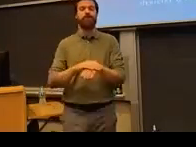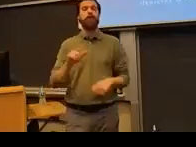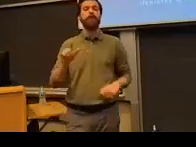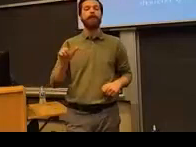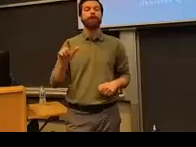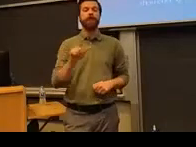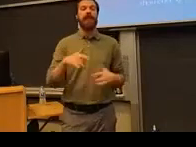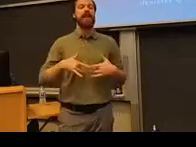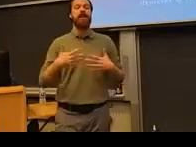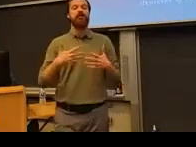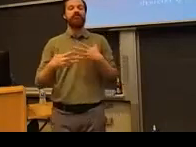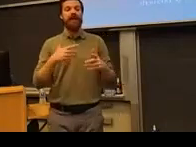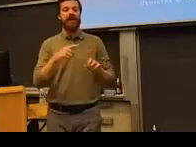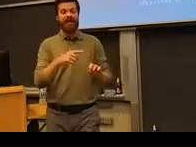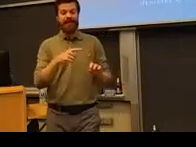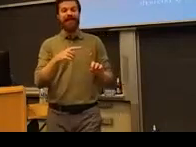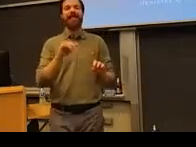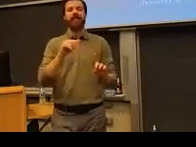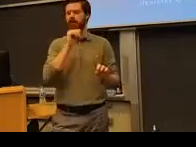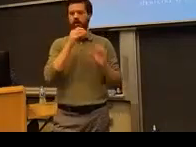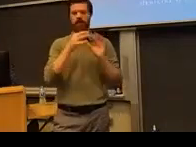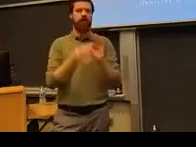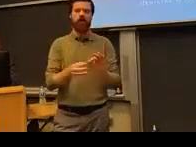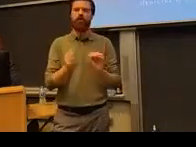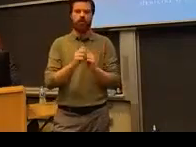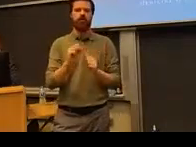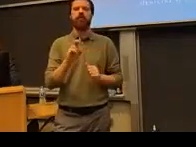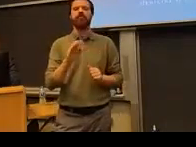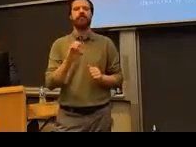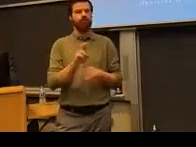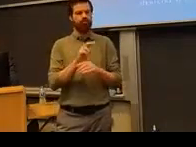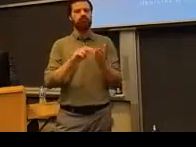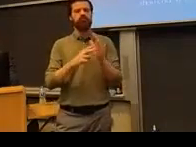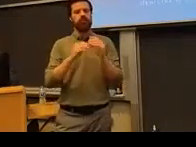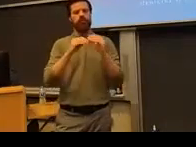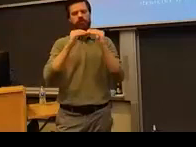gray is endoc cardate is not related to substance use appears to be rather steady over time and the